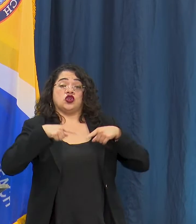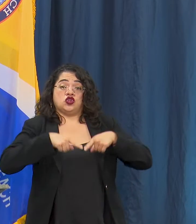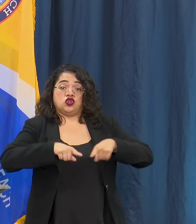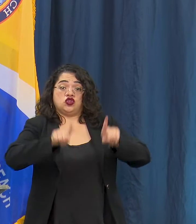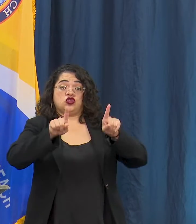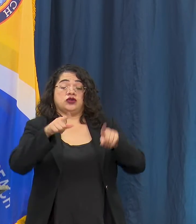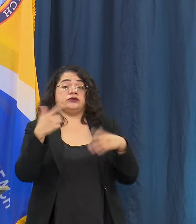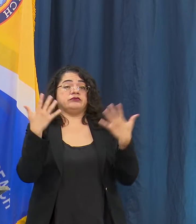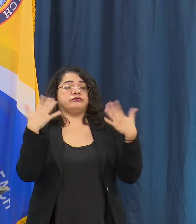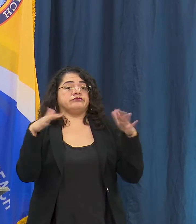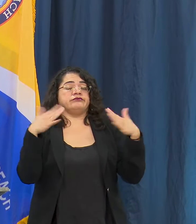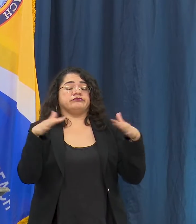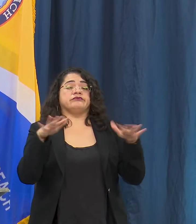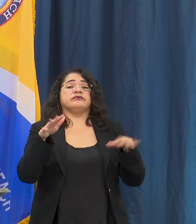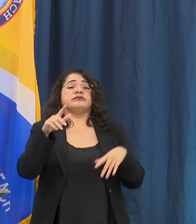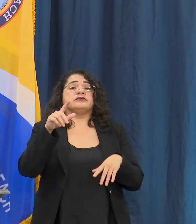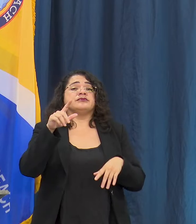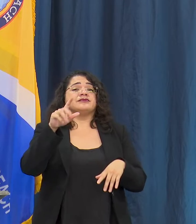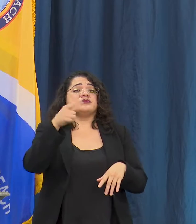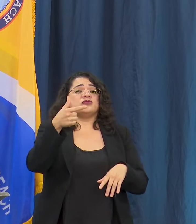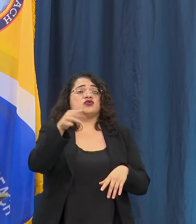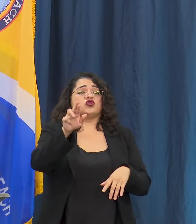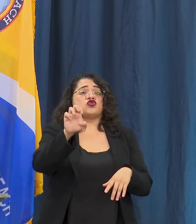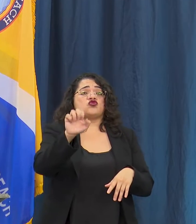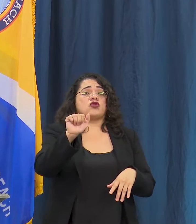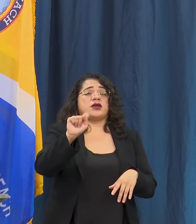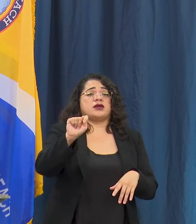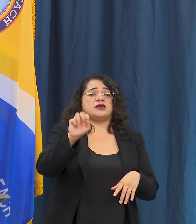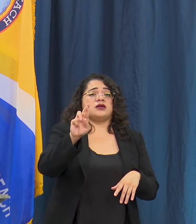Recession I think the city itself drastically shrunk and in every single